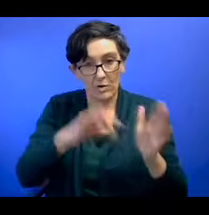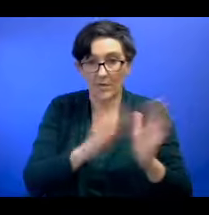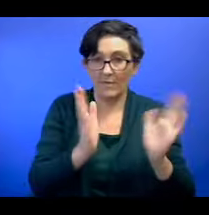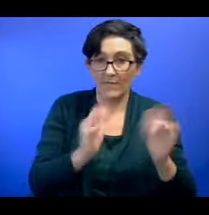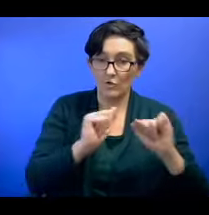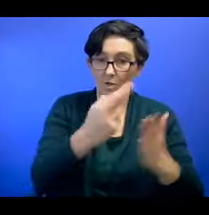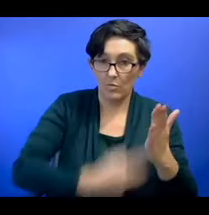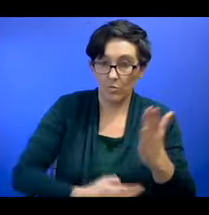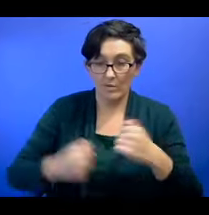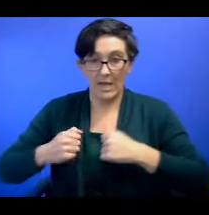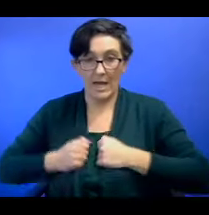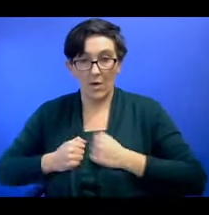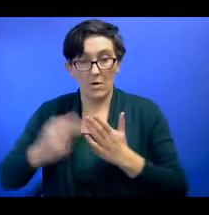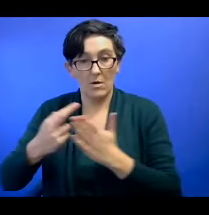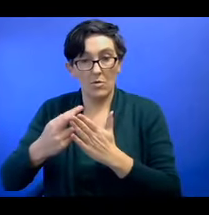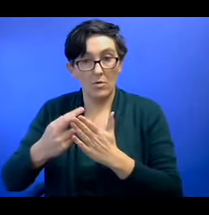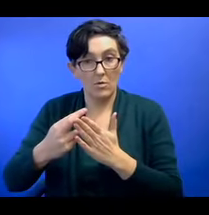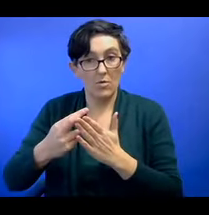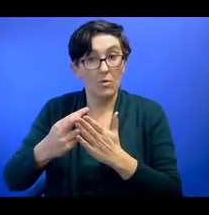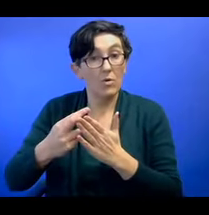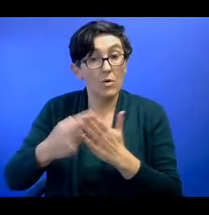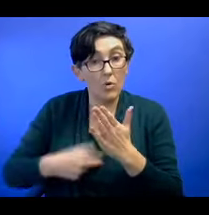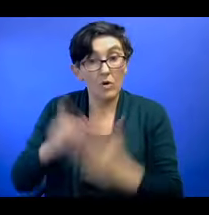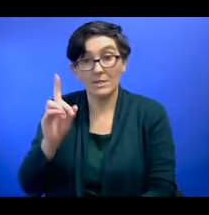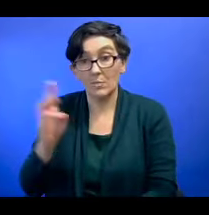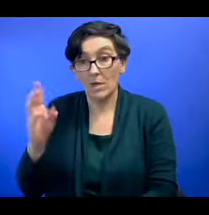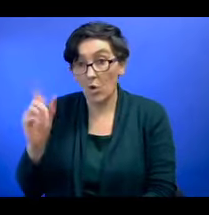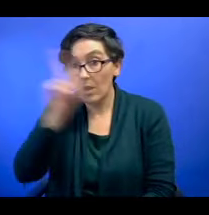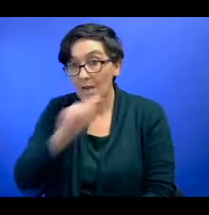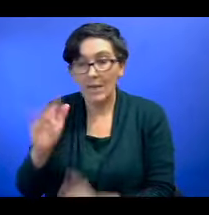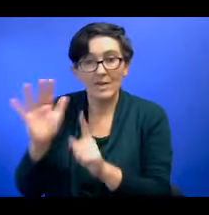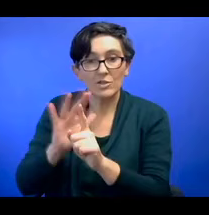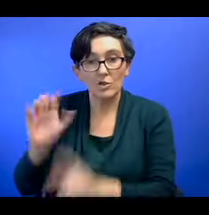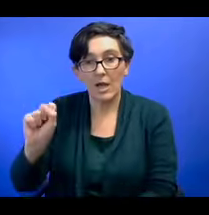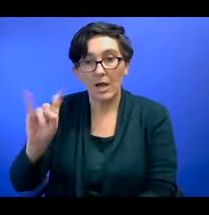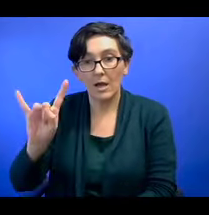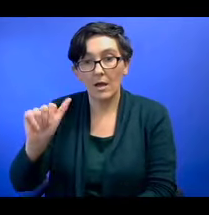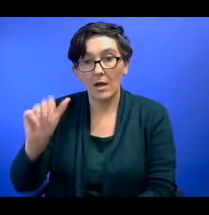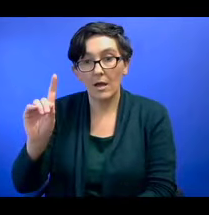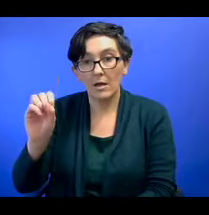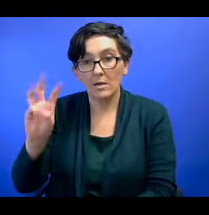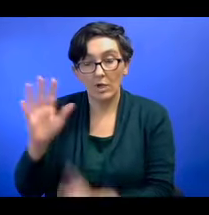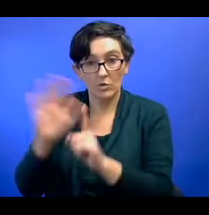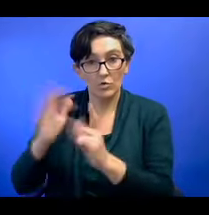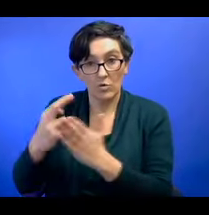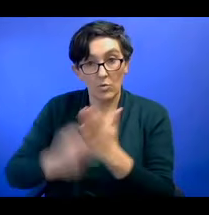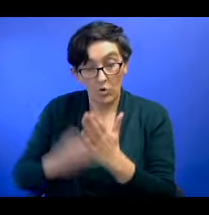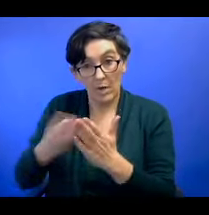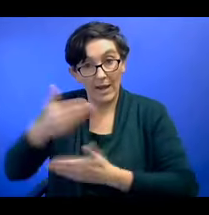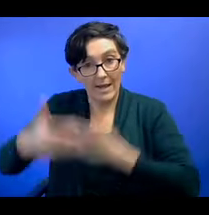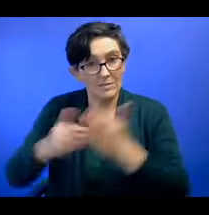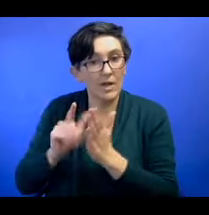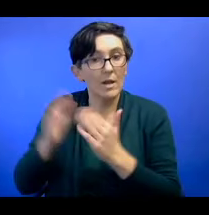We (the DPO coalition) will be doing what's called a ‘shadow’ report, and we will tell you a bit more about that later.